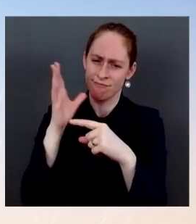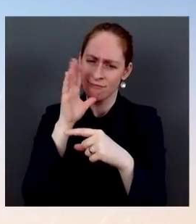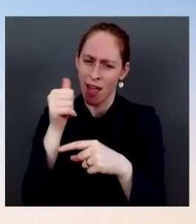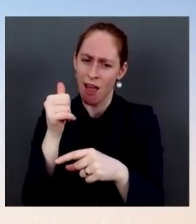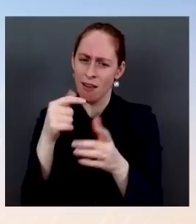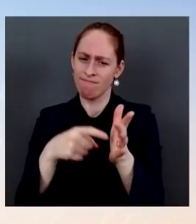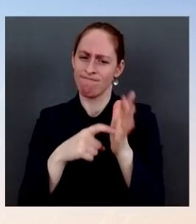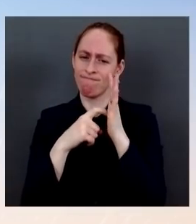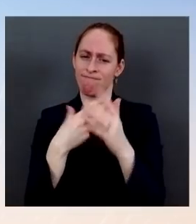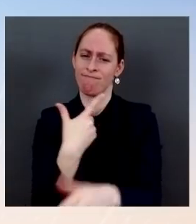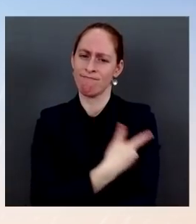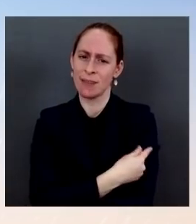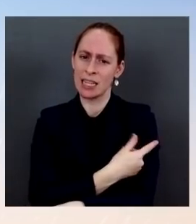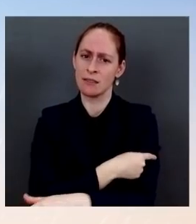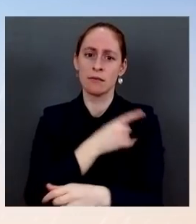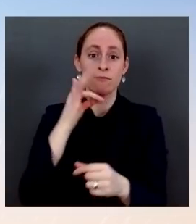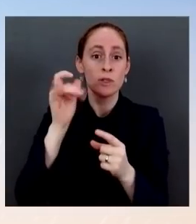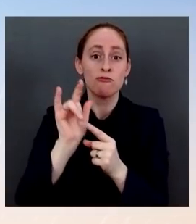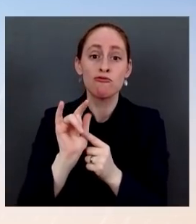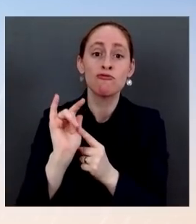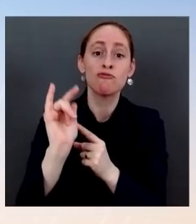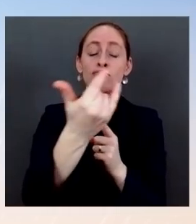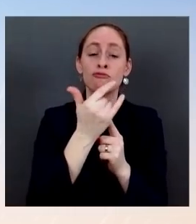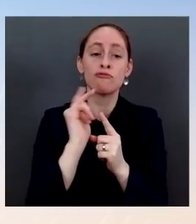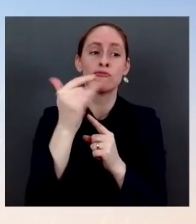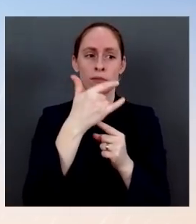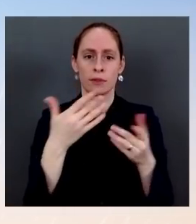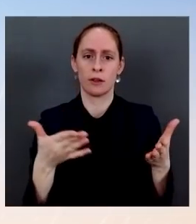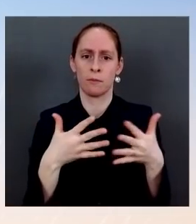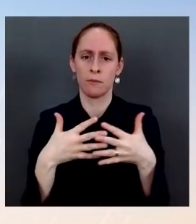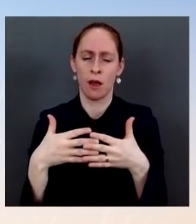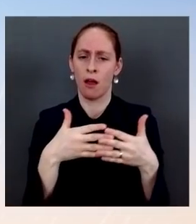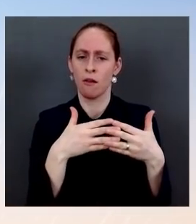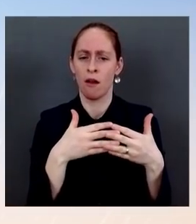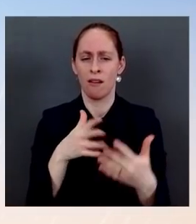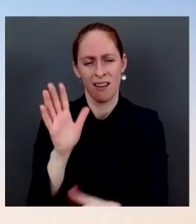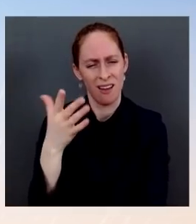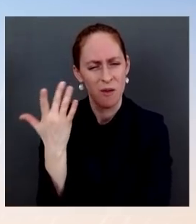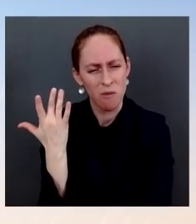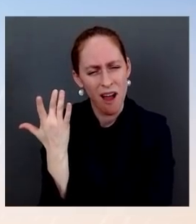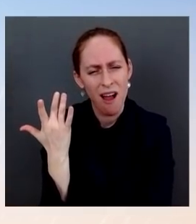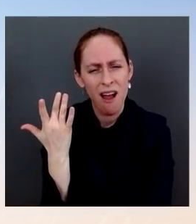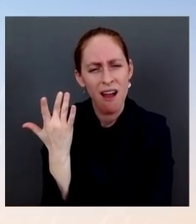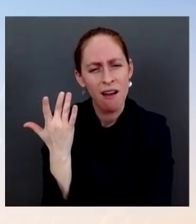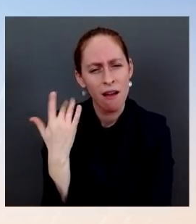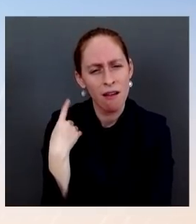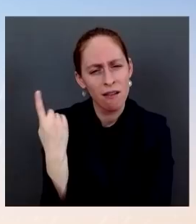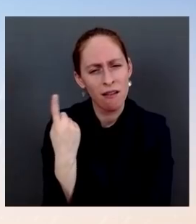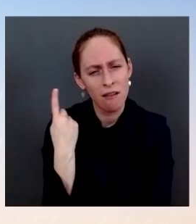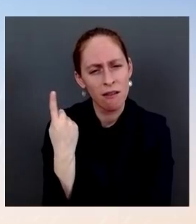for international travel, whether it's Americans or foreigners, with testing and vaccine requirements,